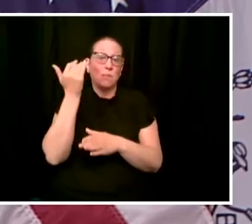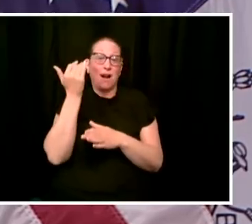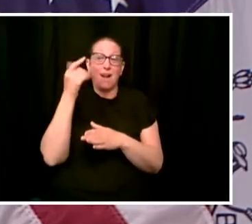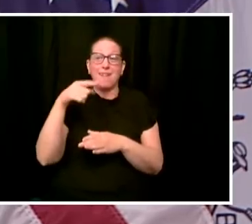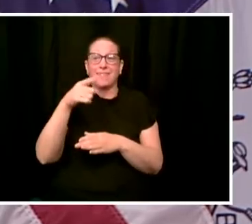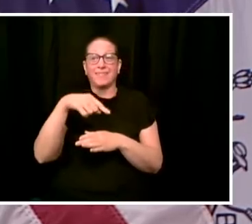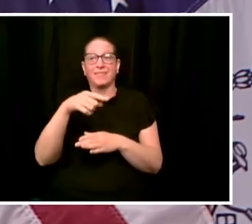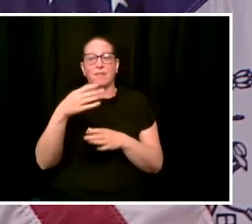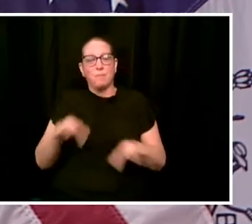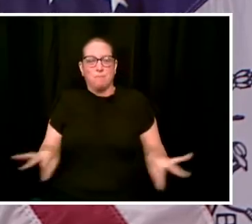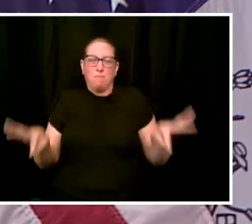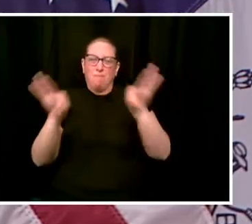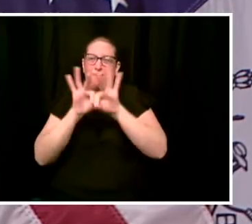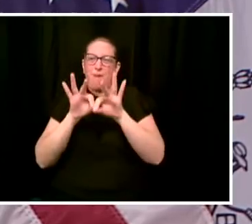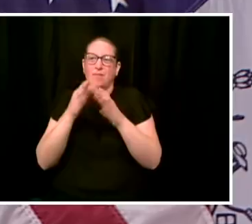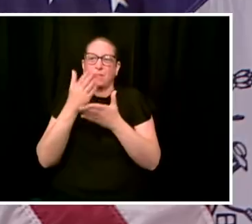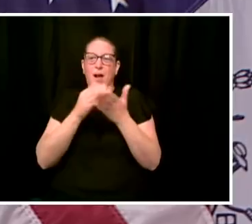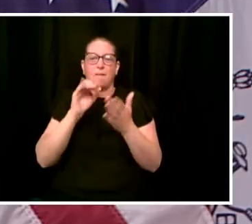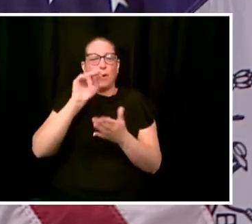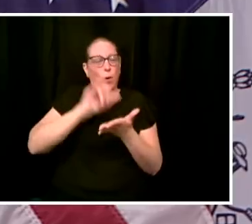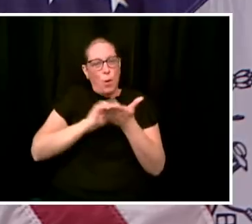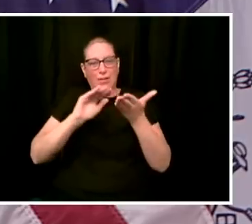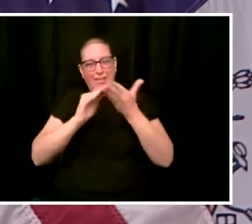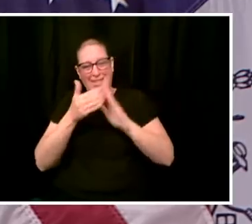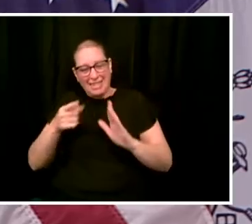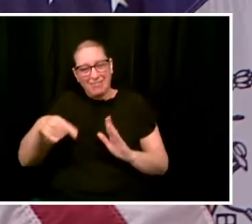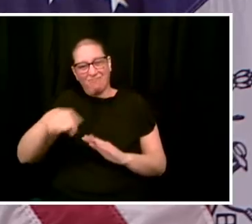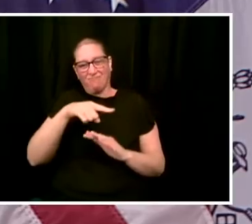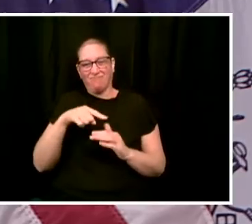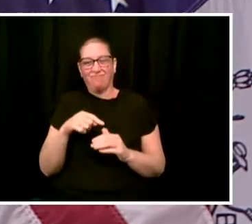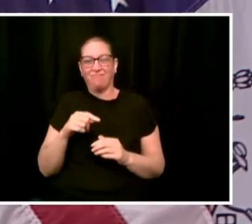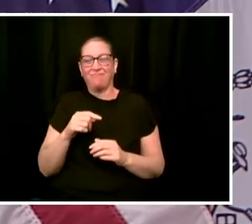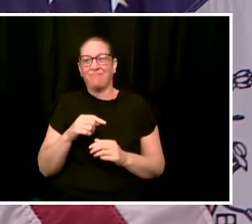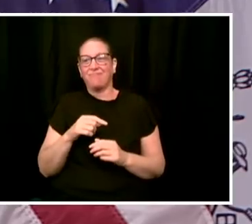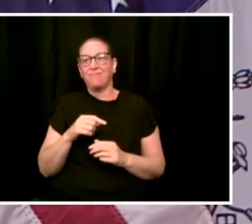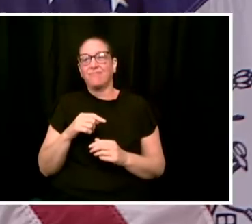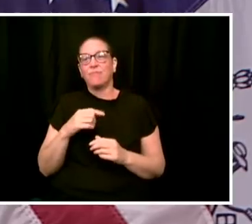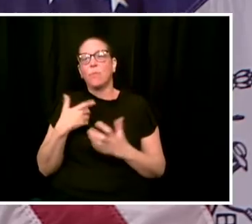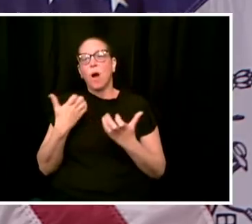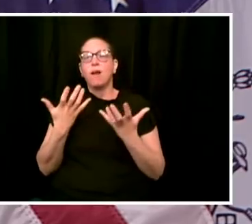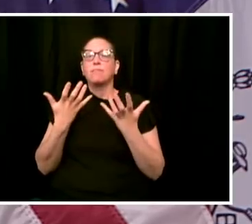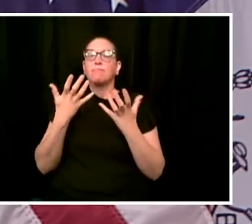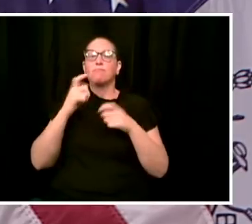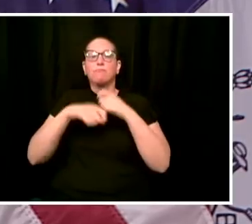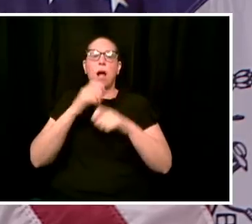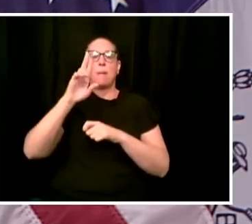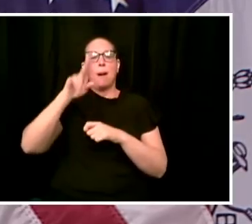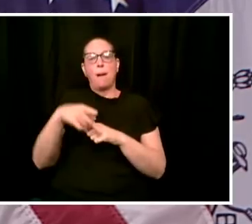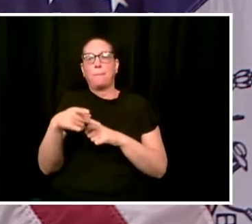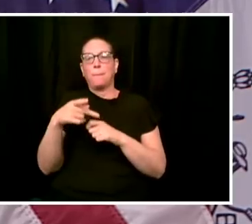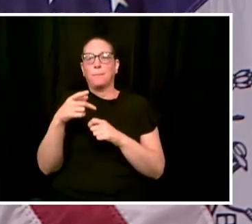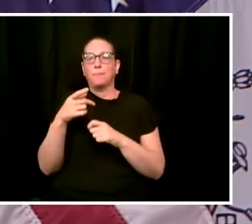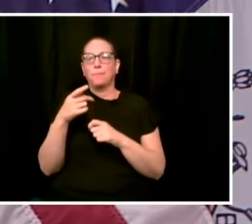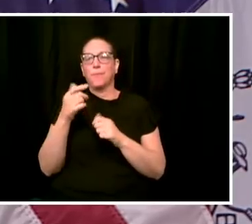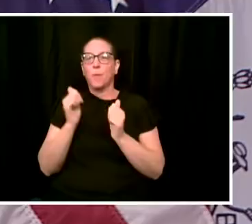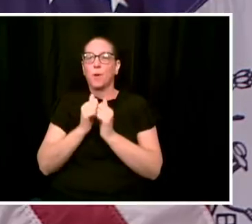LIFE IN THIS